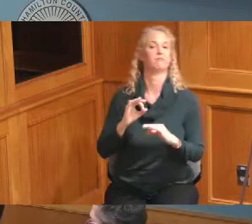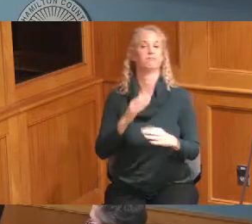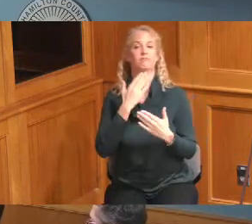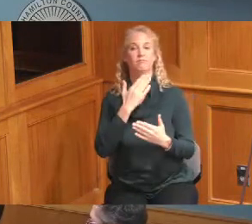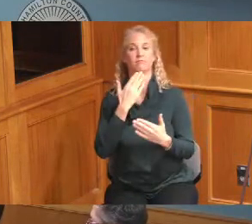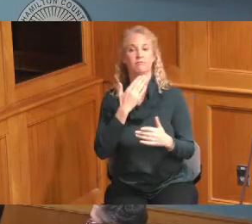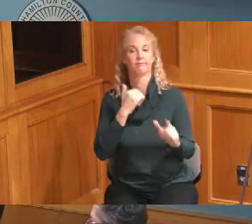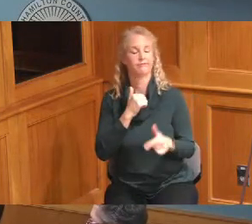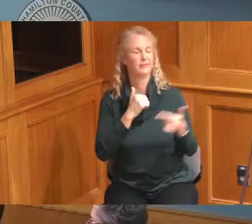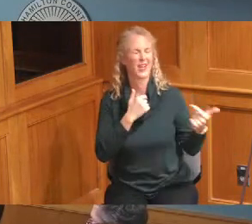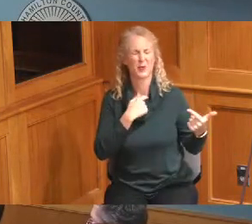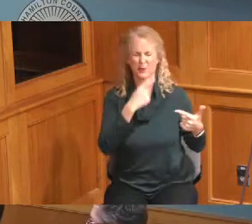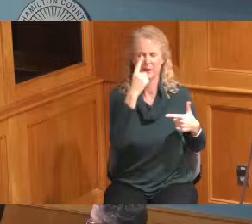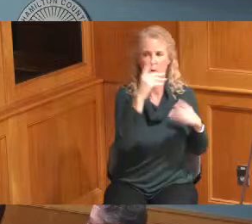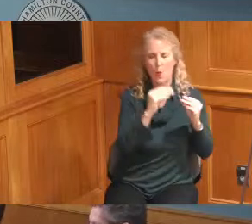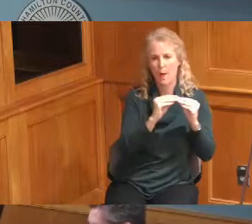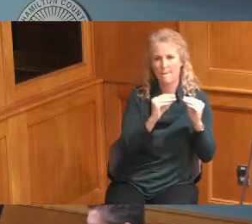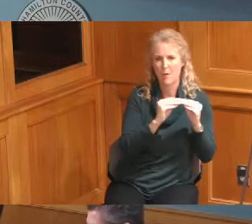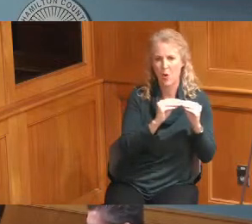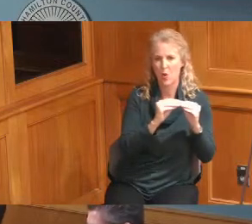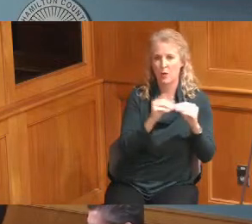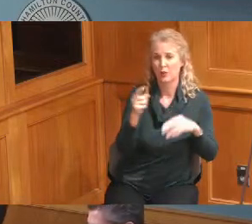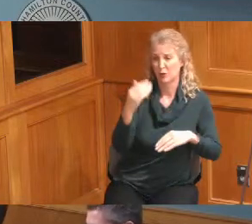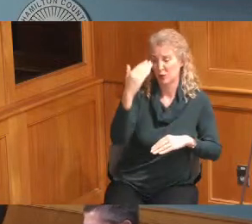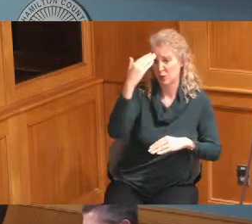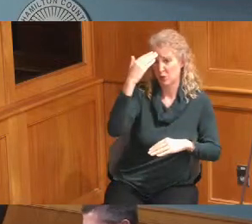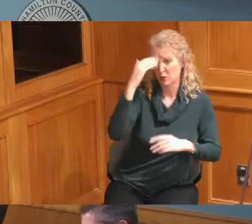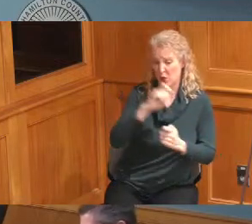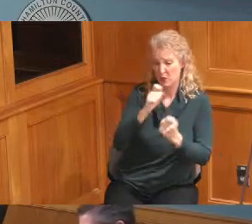you have another question a comment Nick as soon as you know the date for our special meeting if